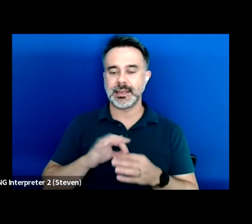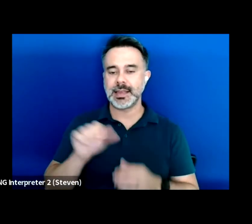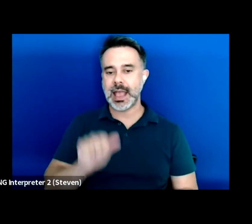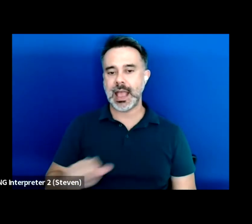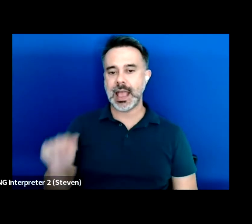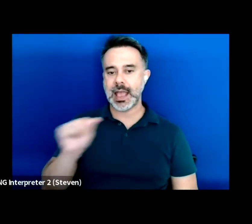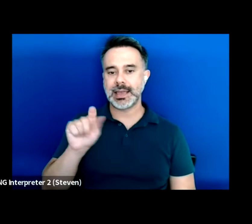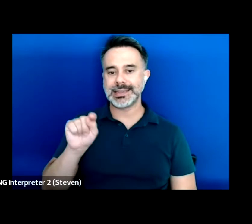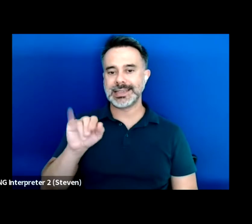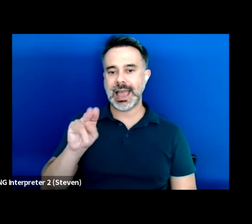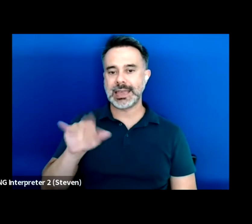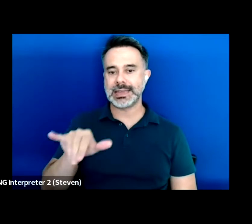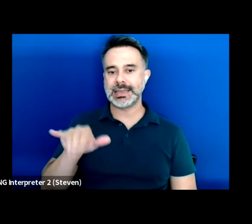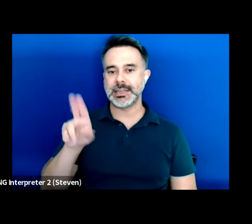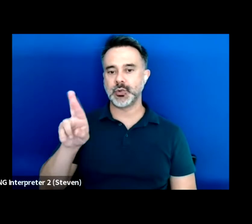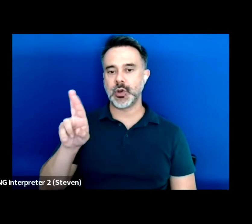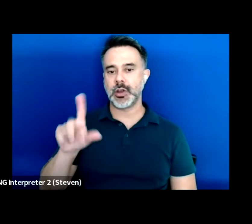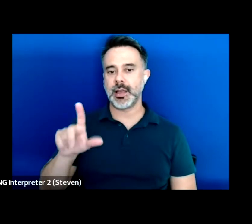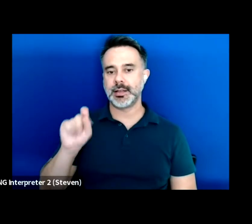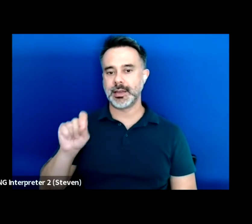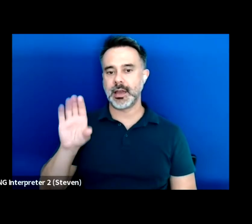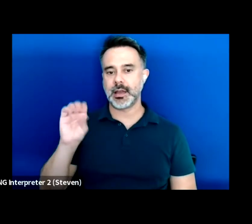If you want to share about the event, or participate in the --